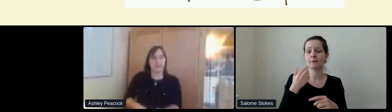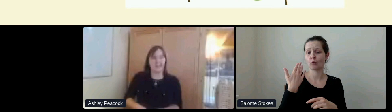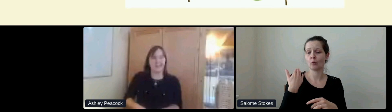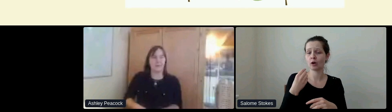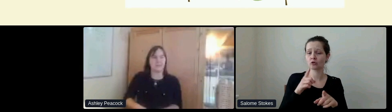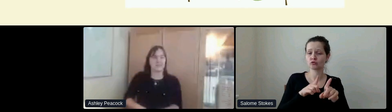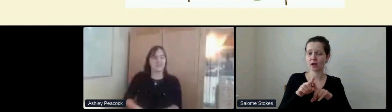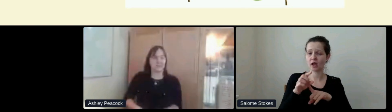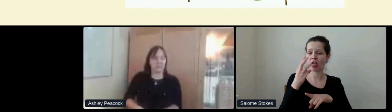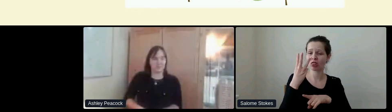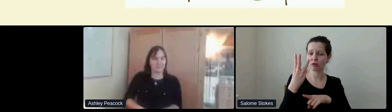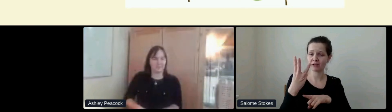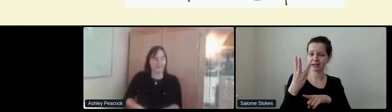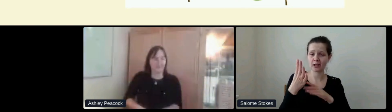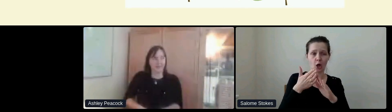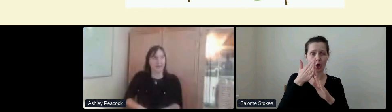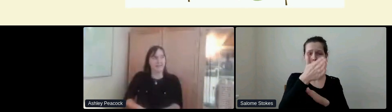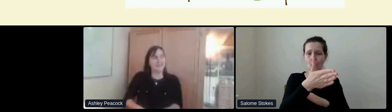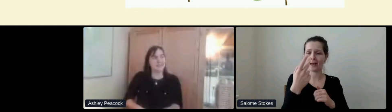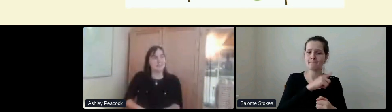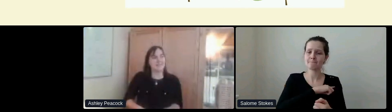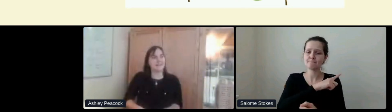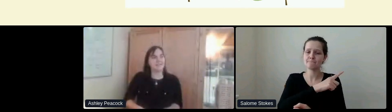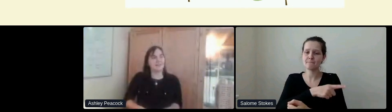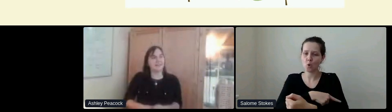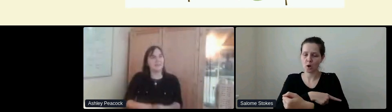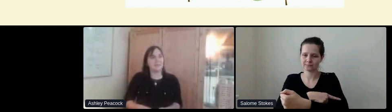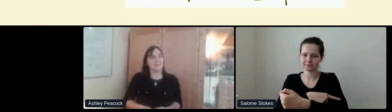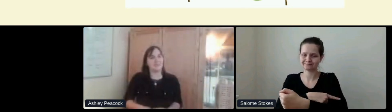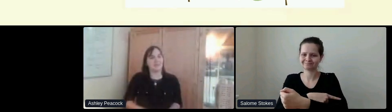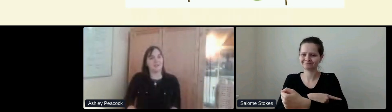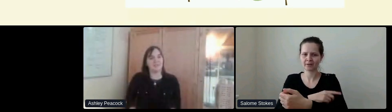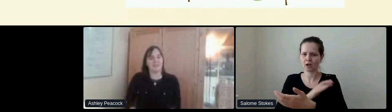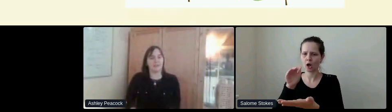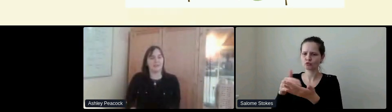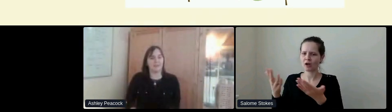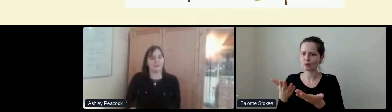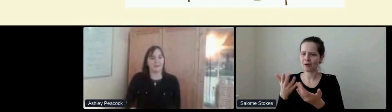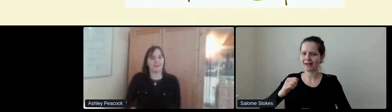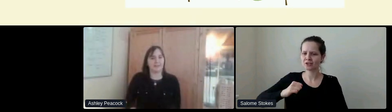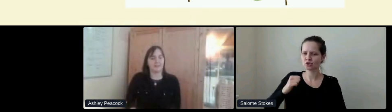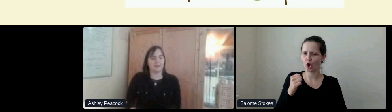up in Scotland. At this point instead of trying to implement strategies, I thought I just had to